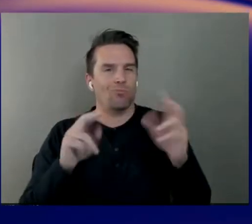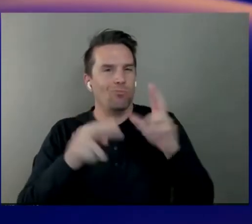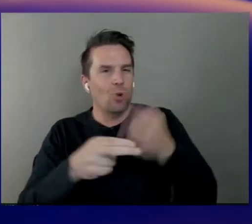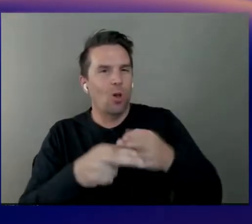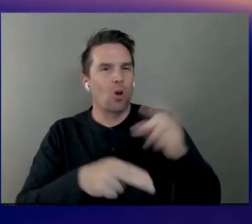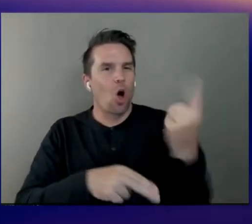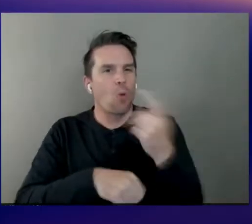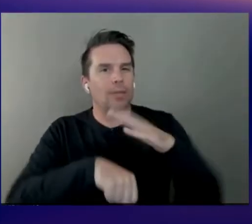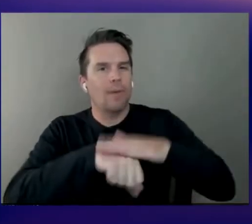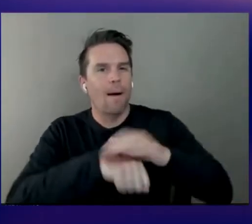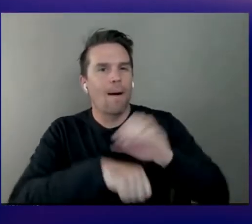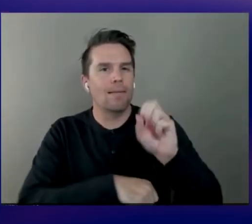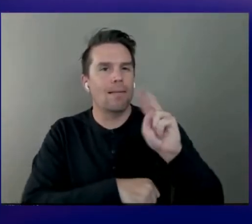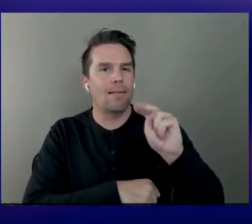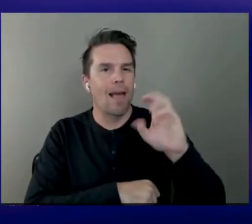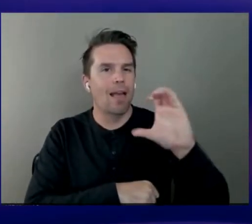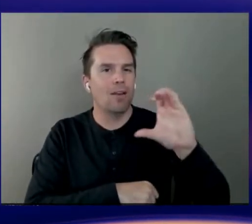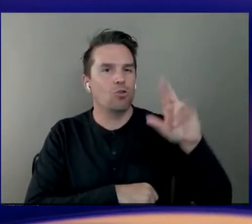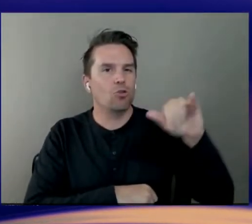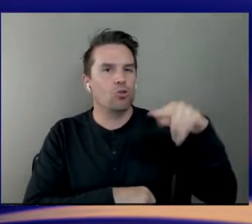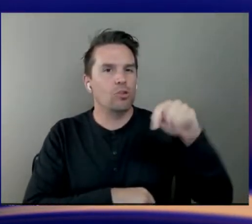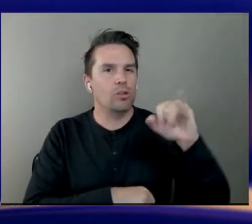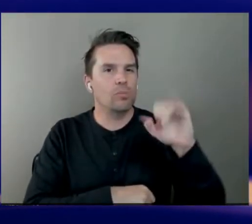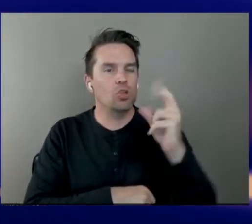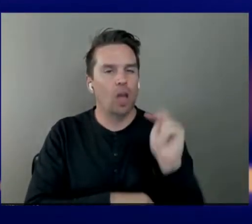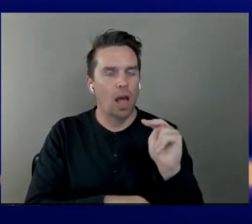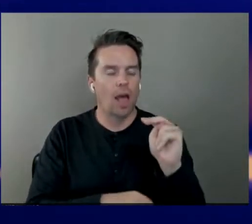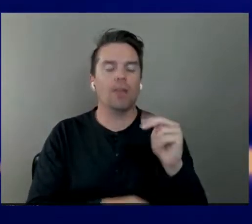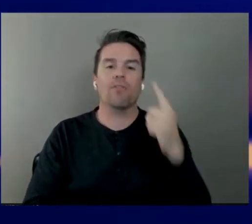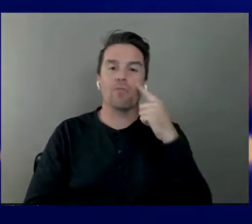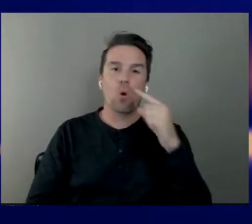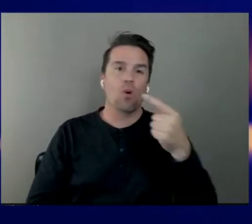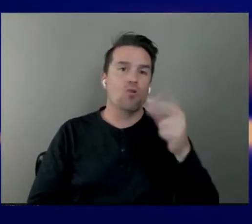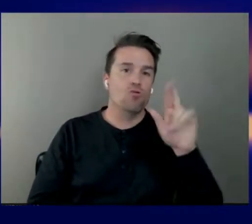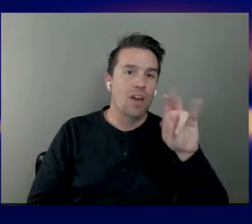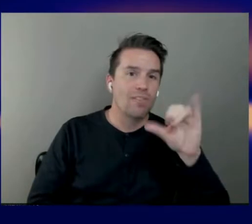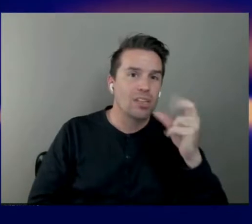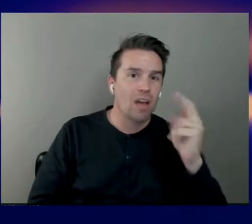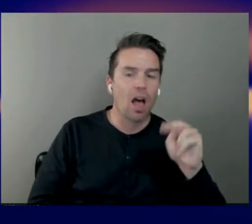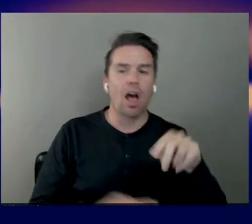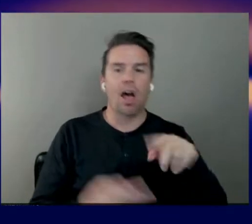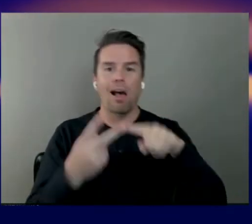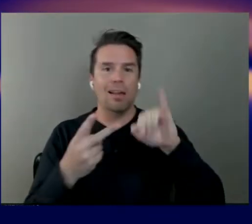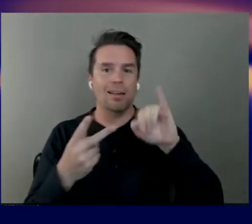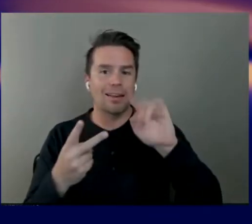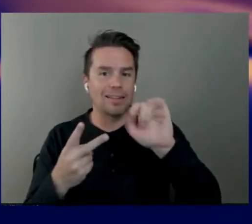the MD based as well as the Intel based instances. The other, the kind of a third big bucket, if you will,